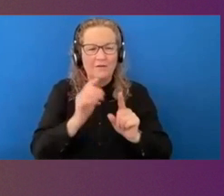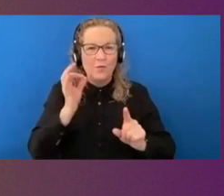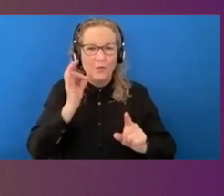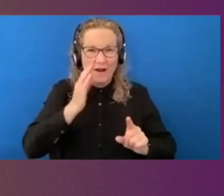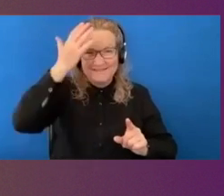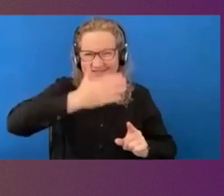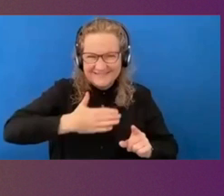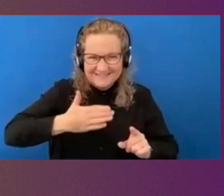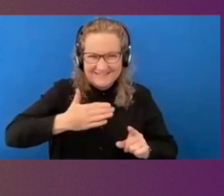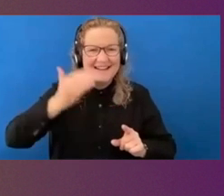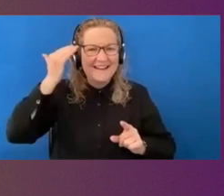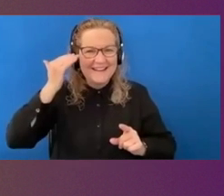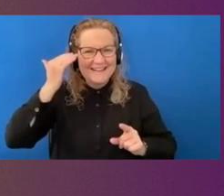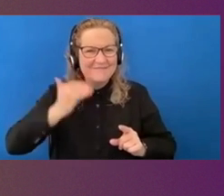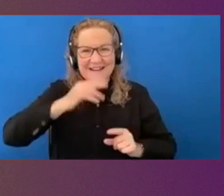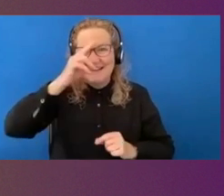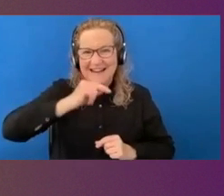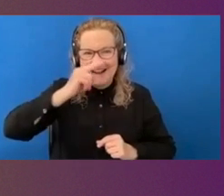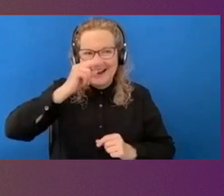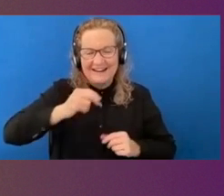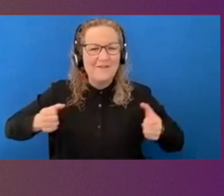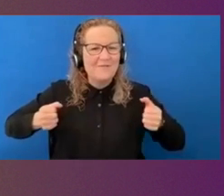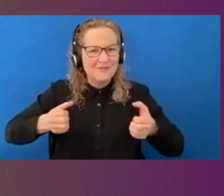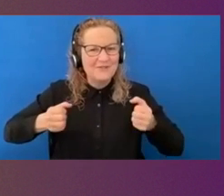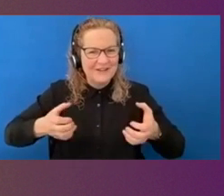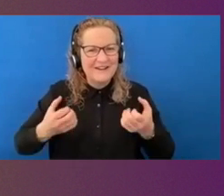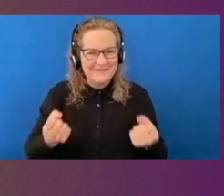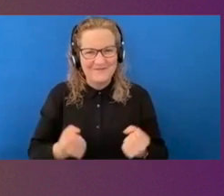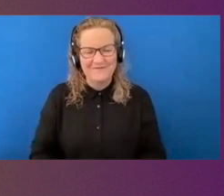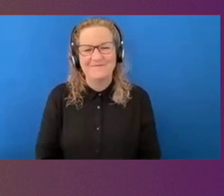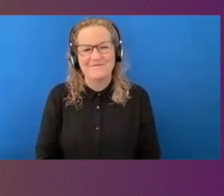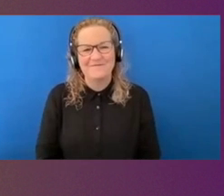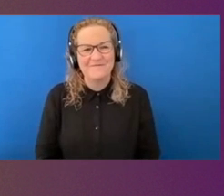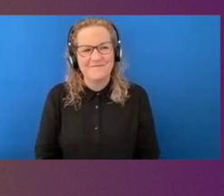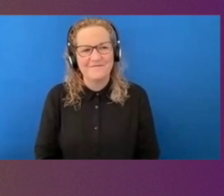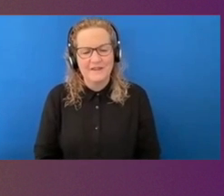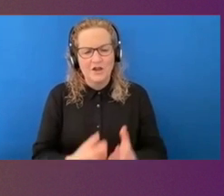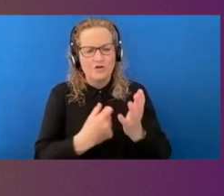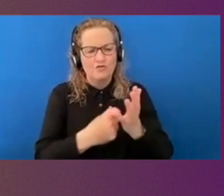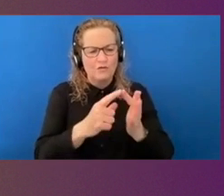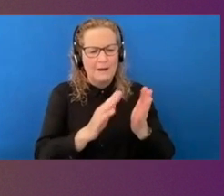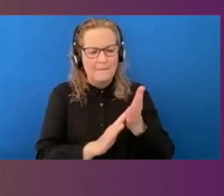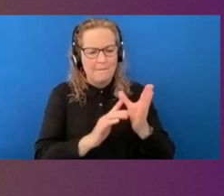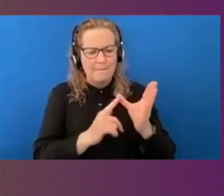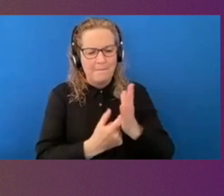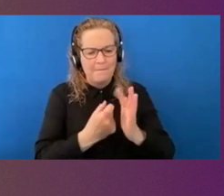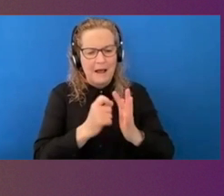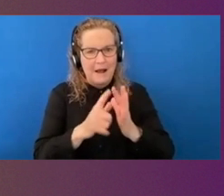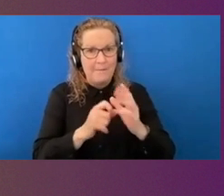navigates the world in a wheelchair so remarkable is the venture arm of cerebral palsy alliance